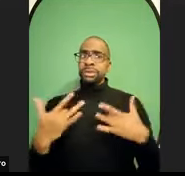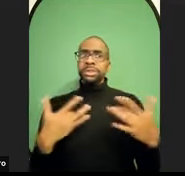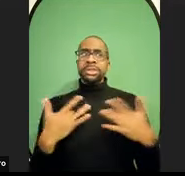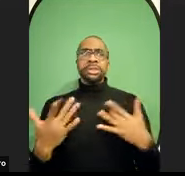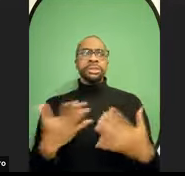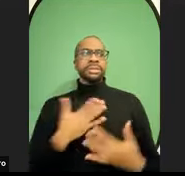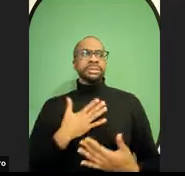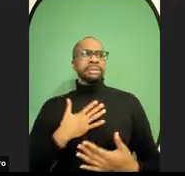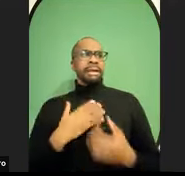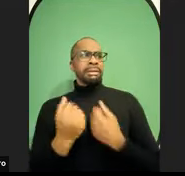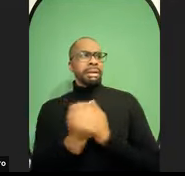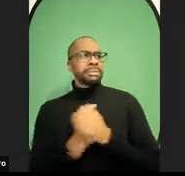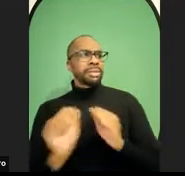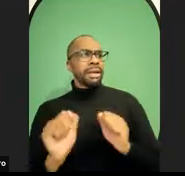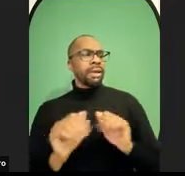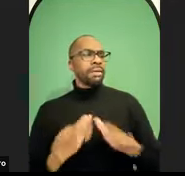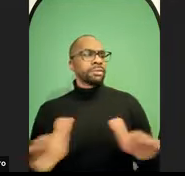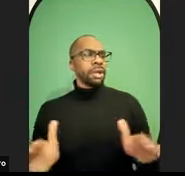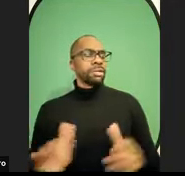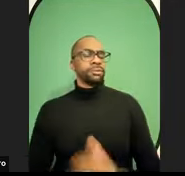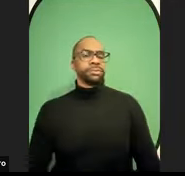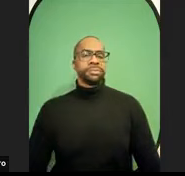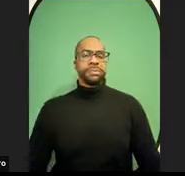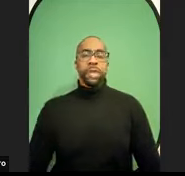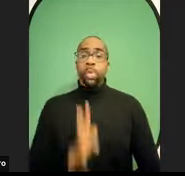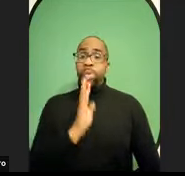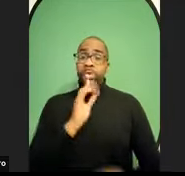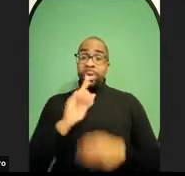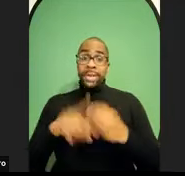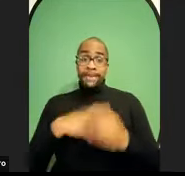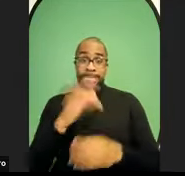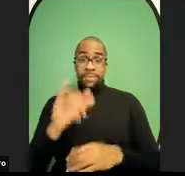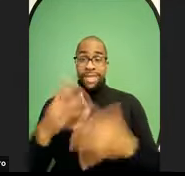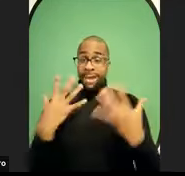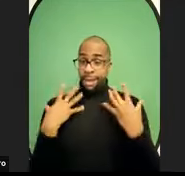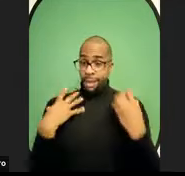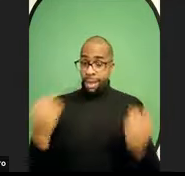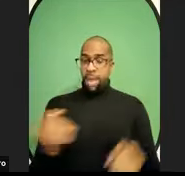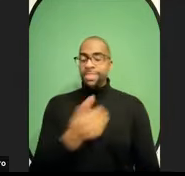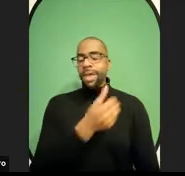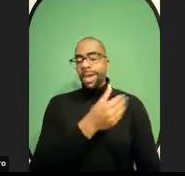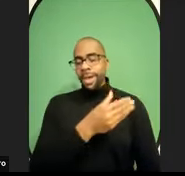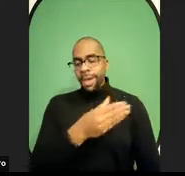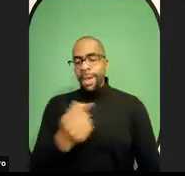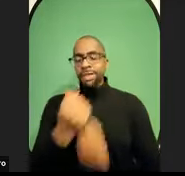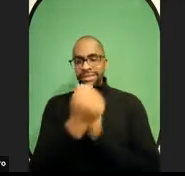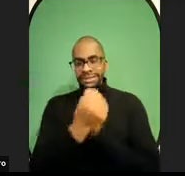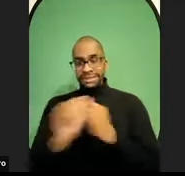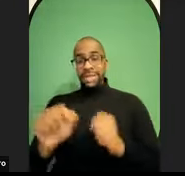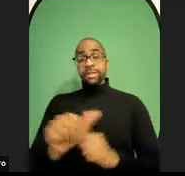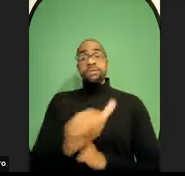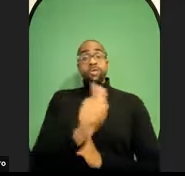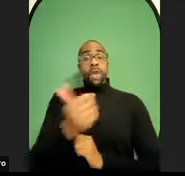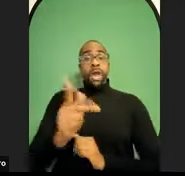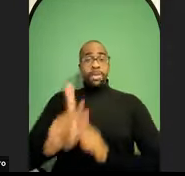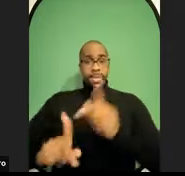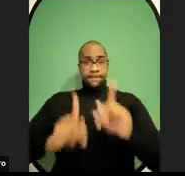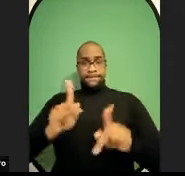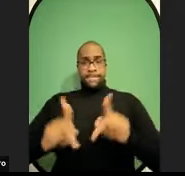child is safe. Because Because. e that that is what we're talking about we're talking about health and safety of other